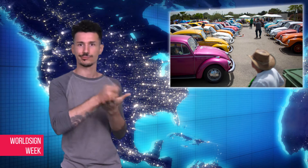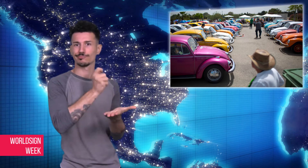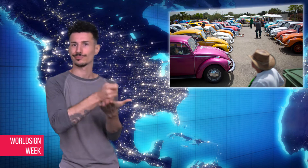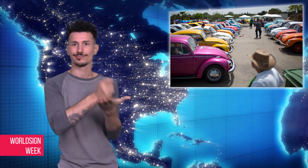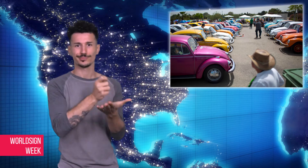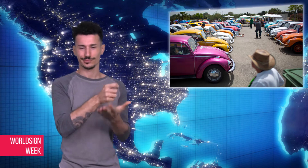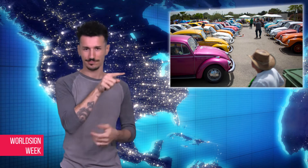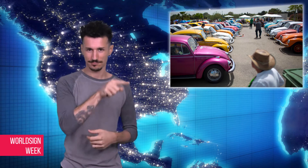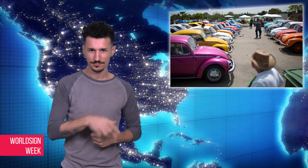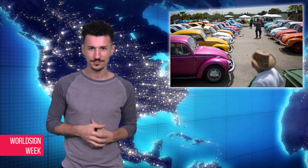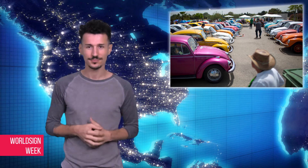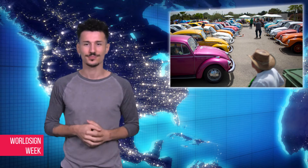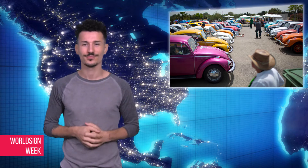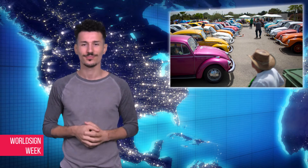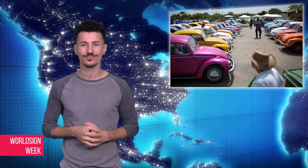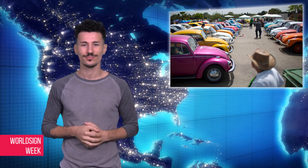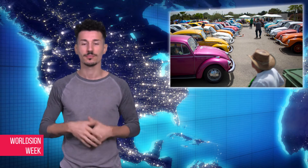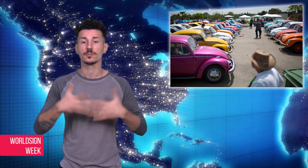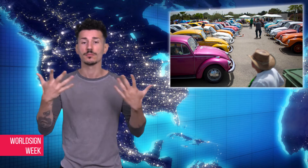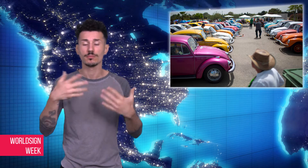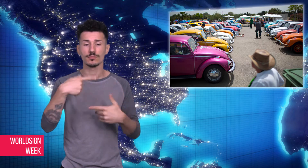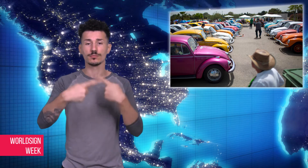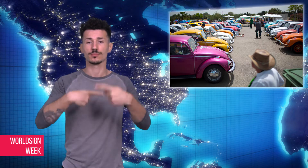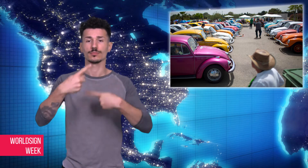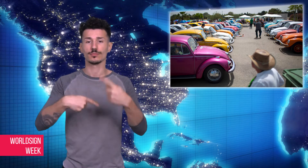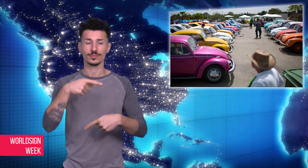values. The production of the original